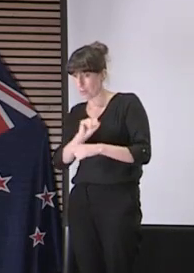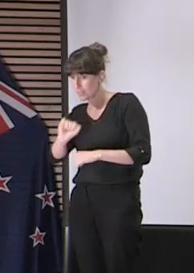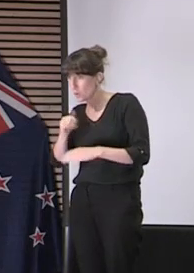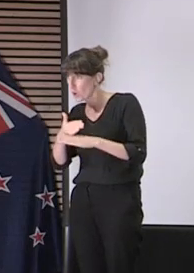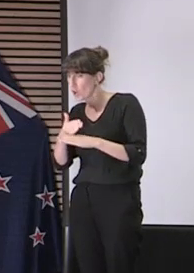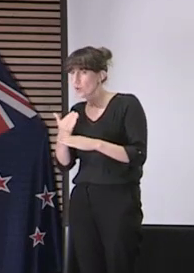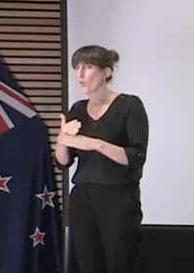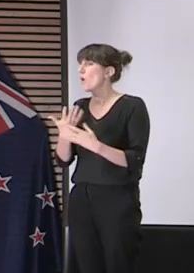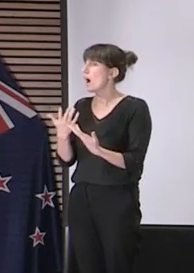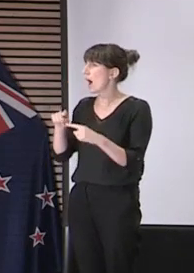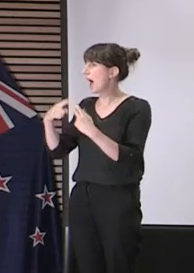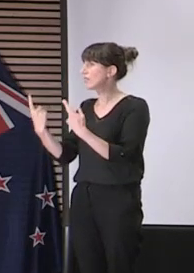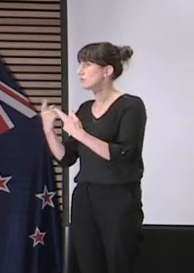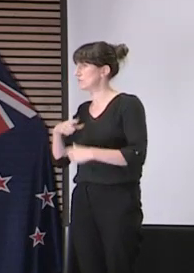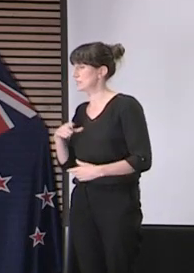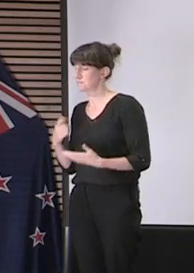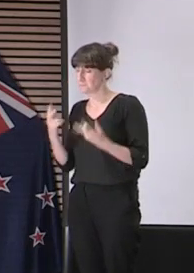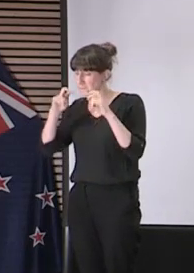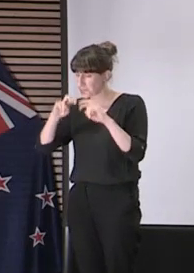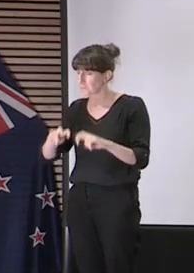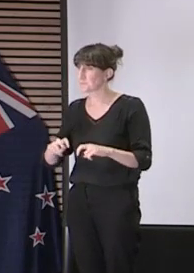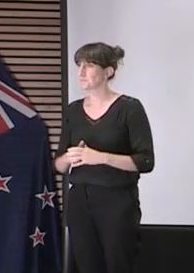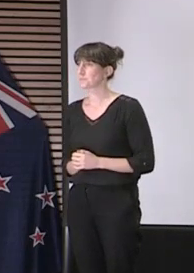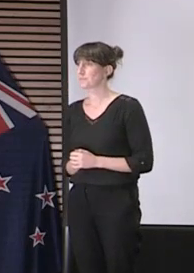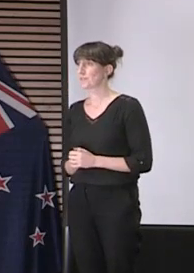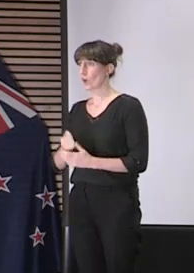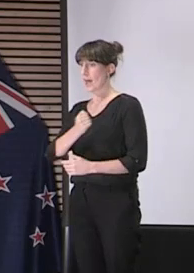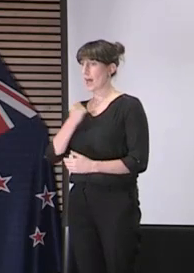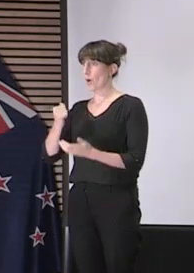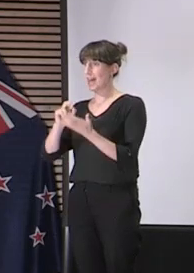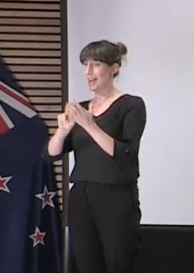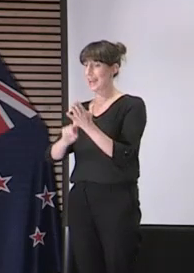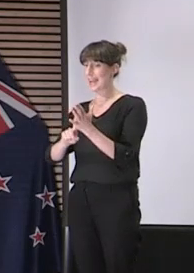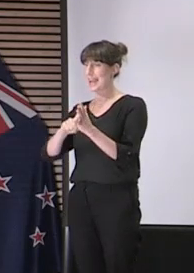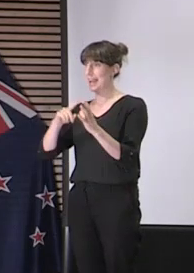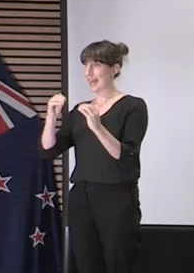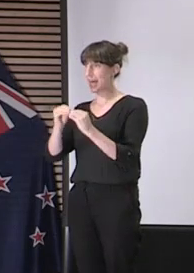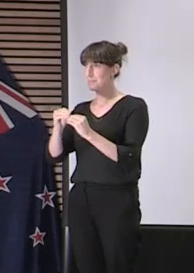inside the workplace and what was outside the workplace. We